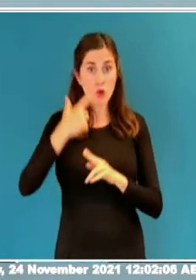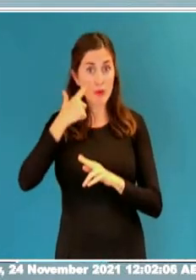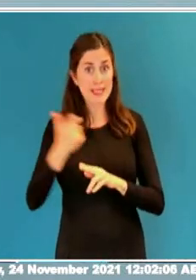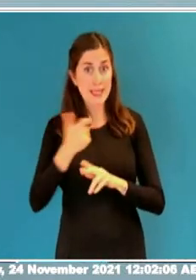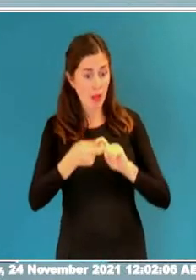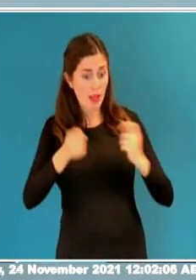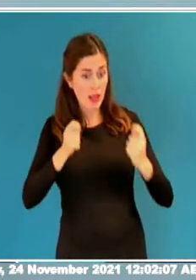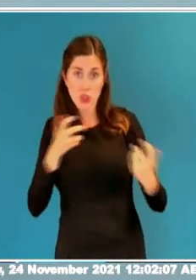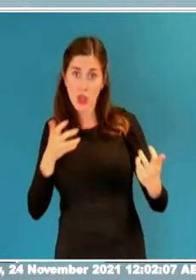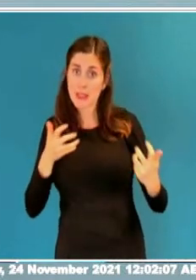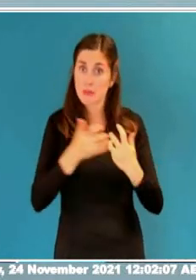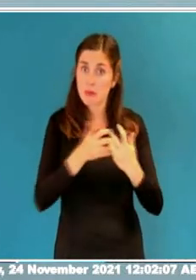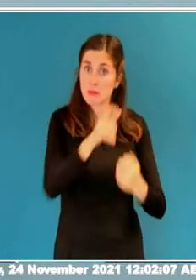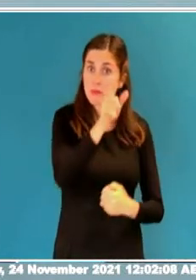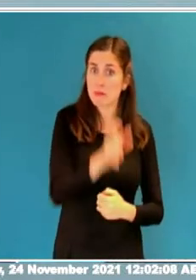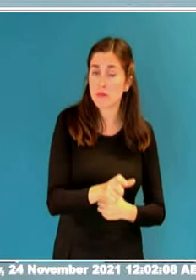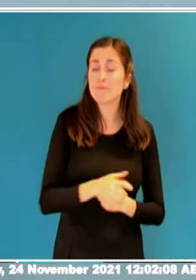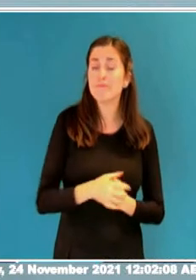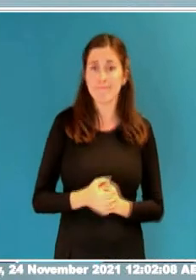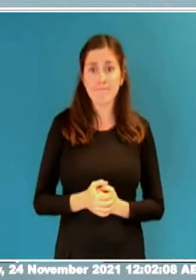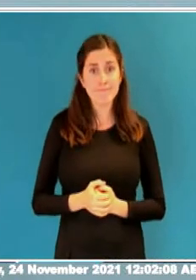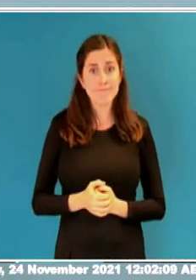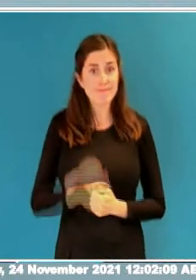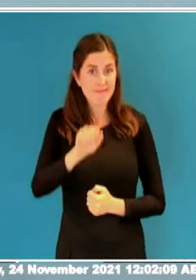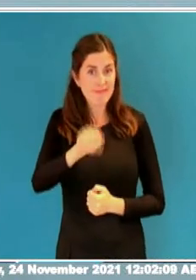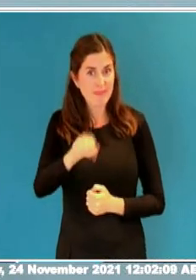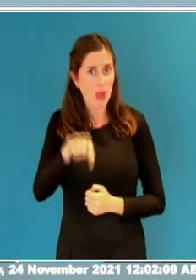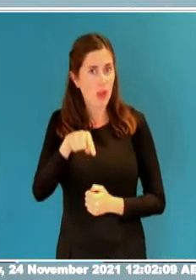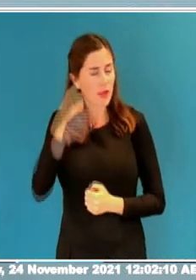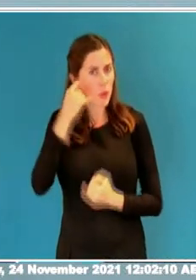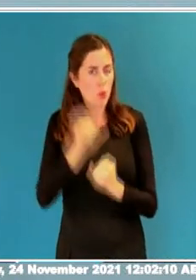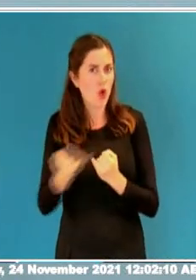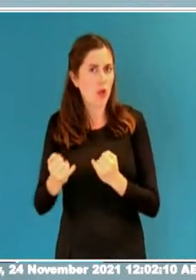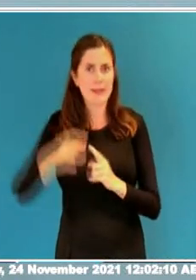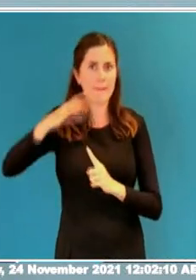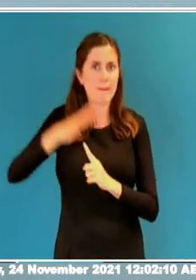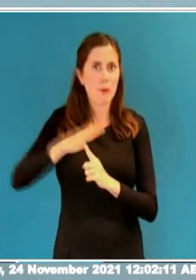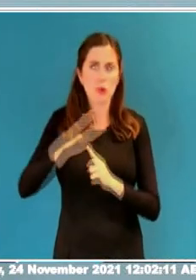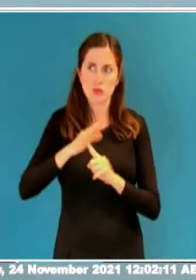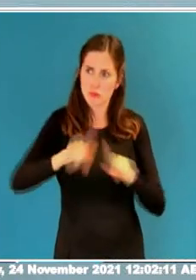part of a number of different things we do, that is a very important element which has